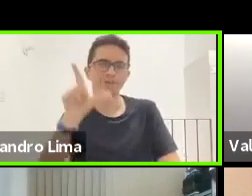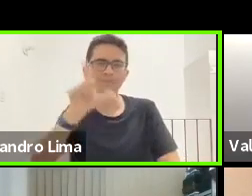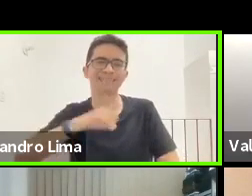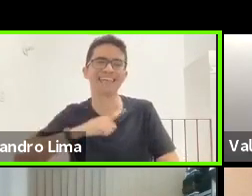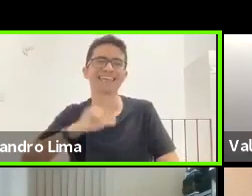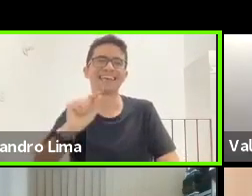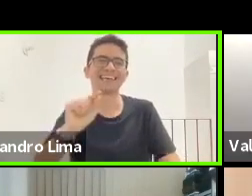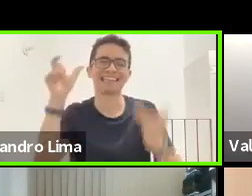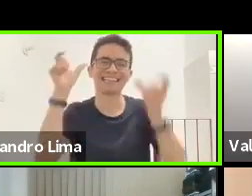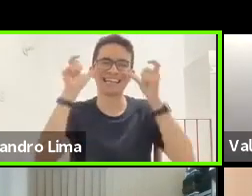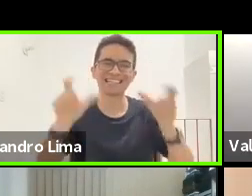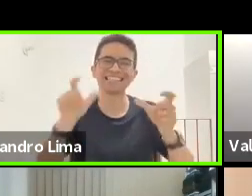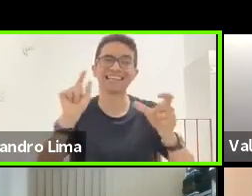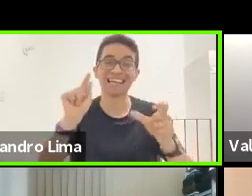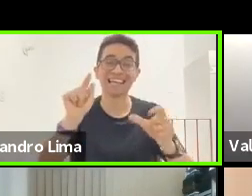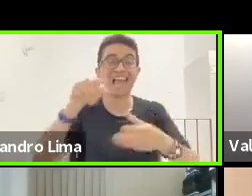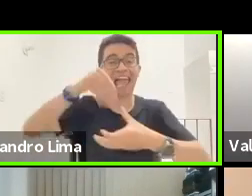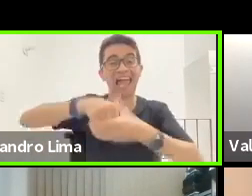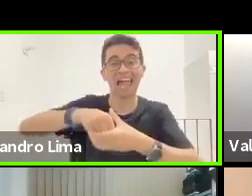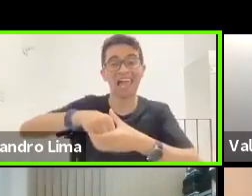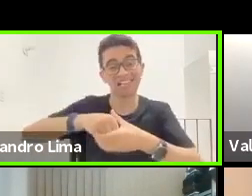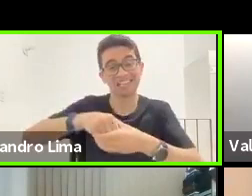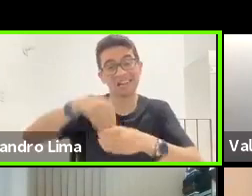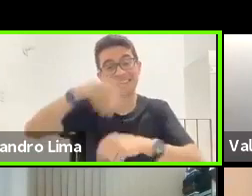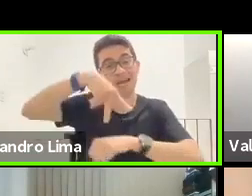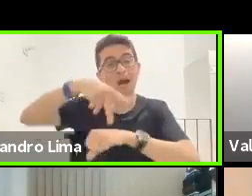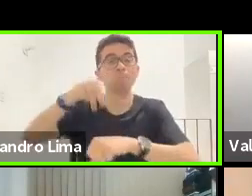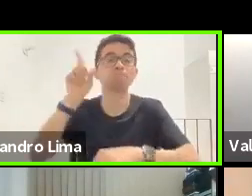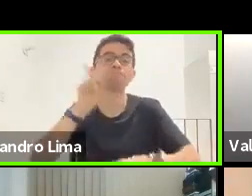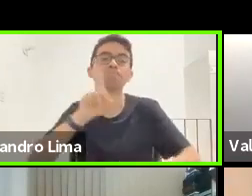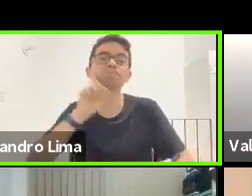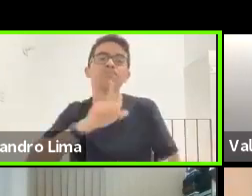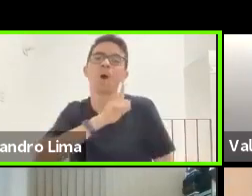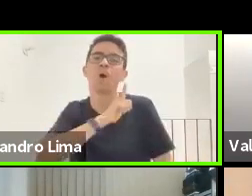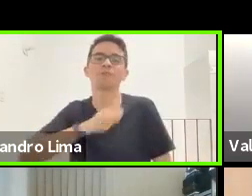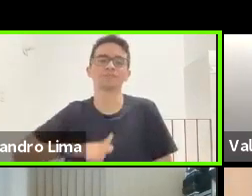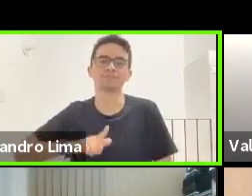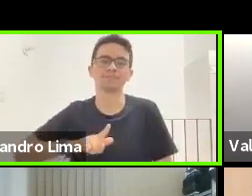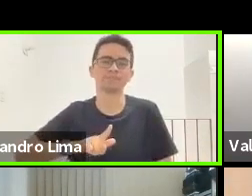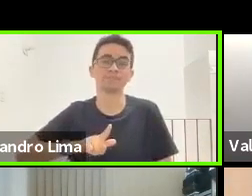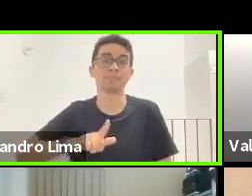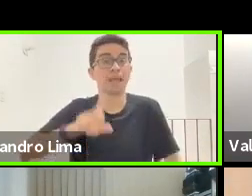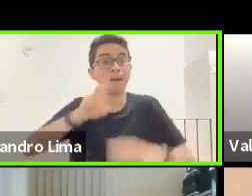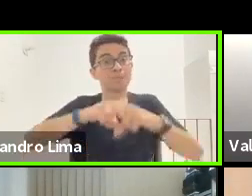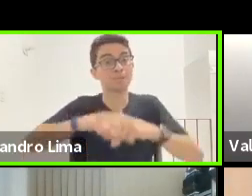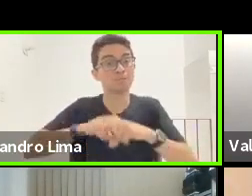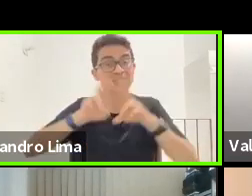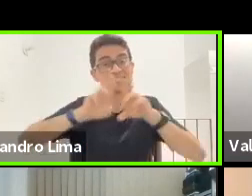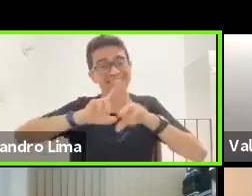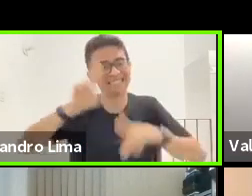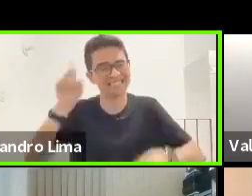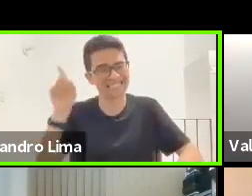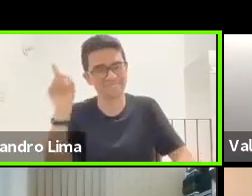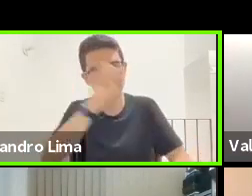interests, and that's why I think it's hard to have, it's hard to be really multicultural. al, even though this country is Phil al, even though this country is filled with all different sorts